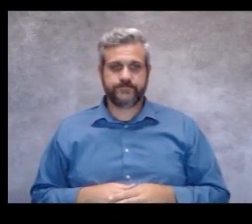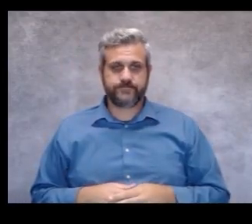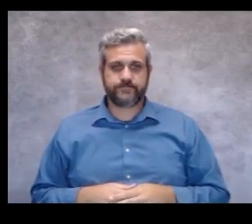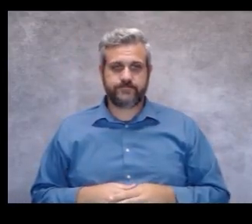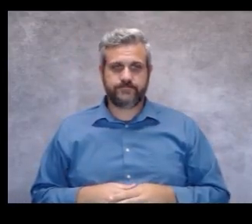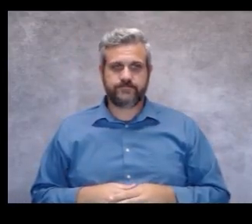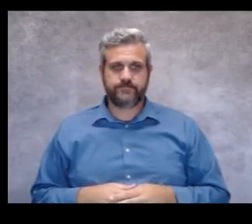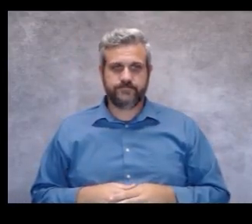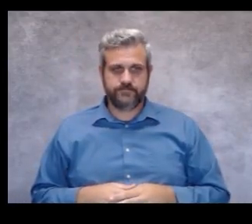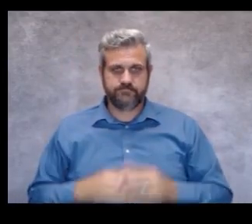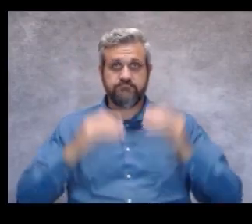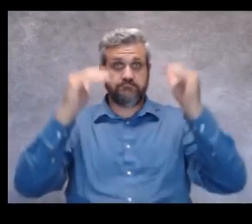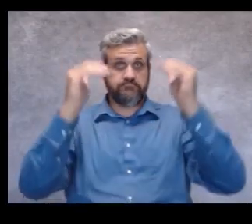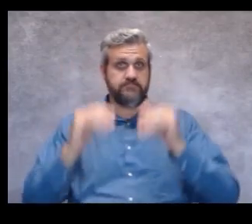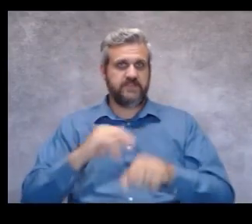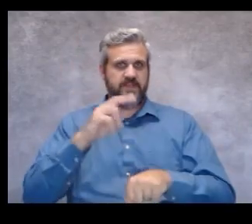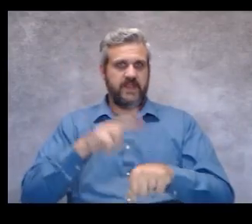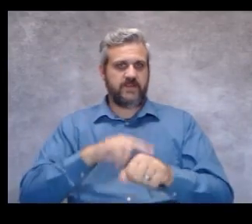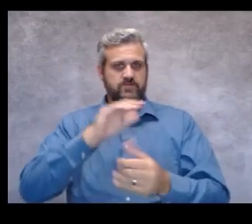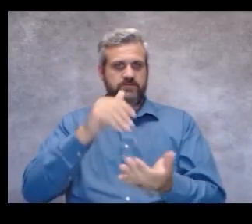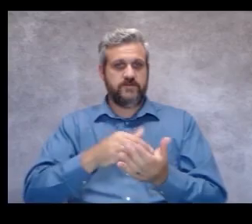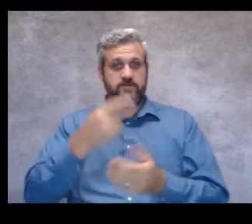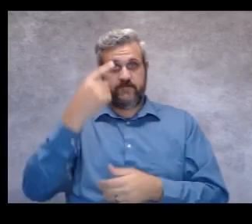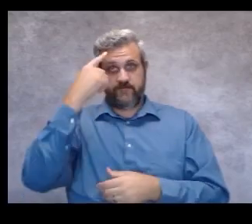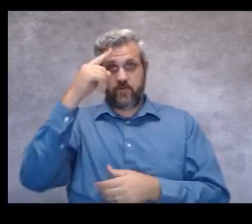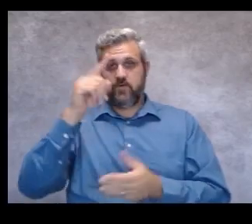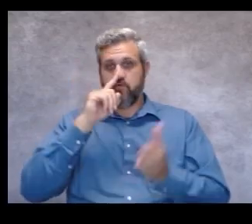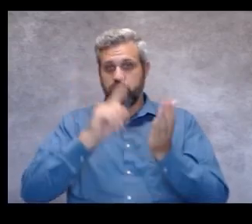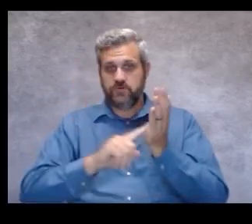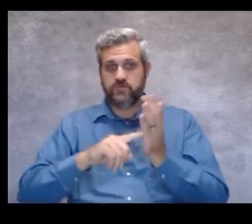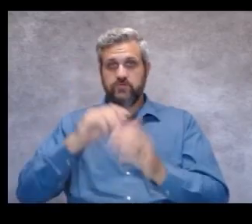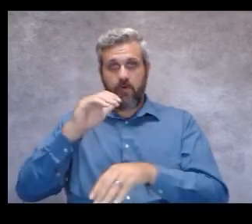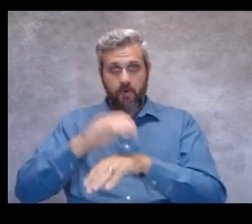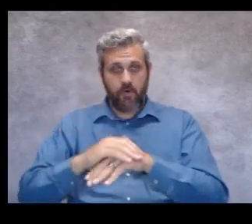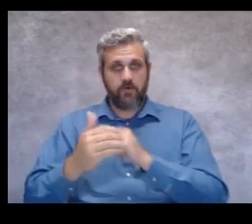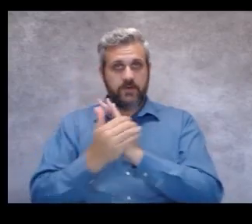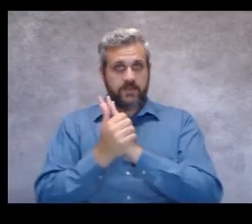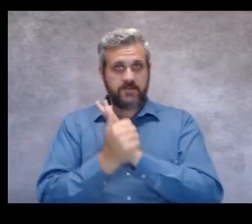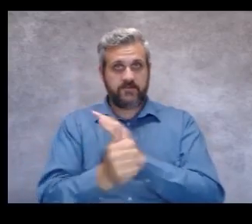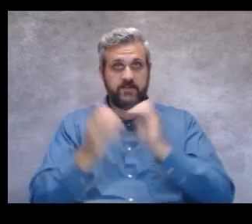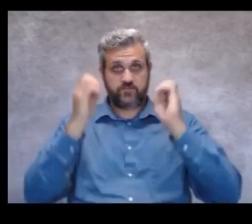Um then there's the National Center for Research on Gifted Education.